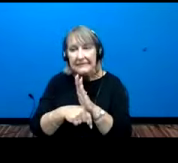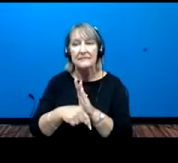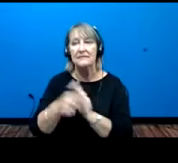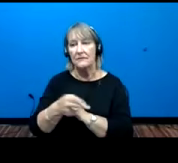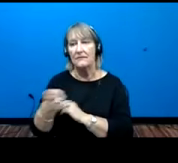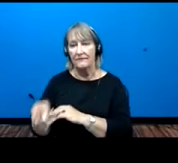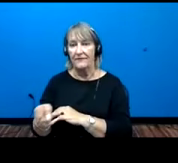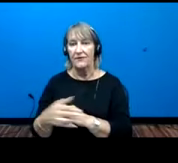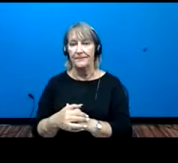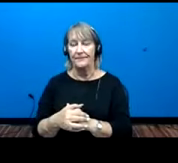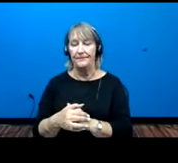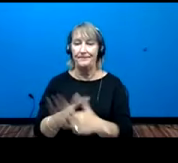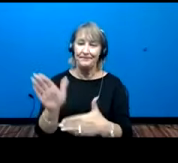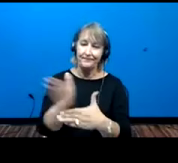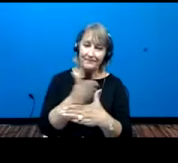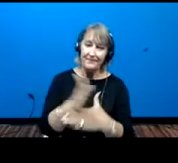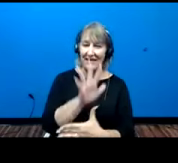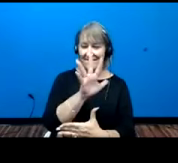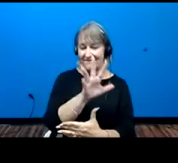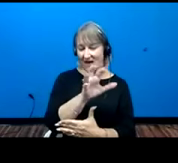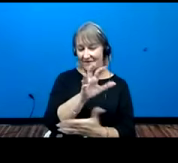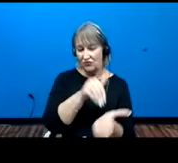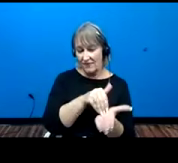Between 500,000 and two million folks who are deaf,